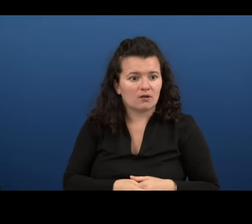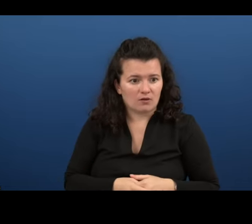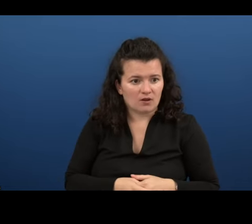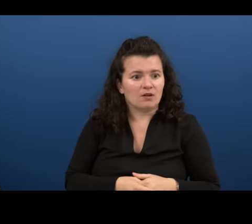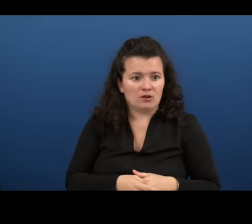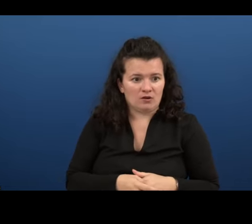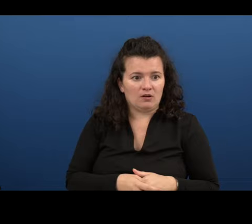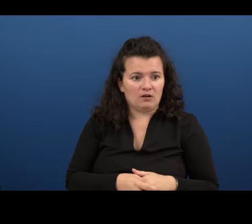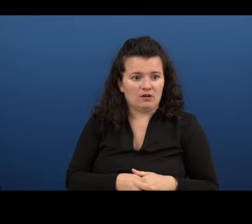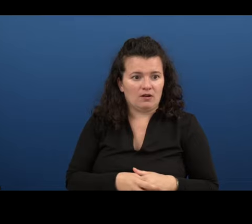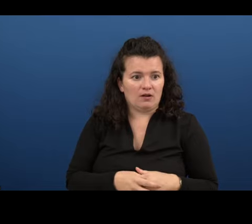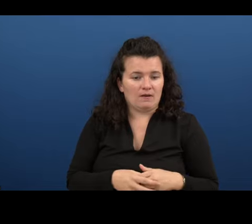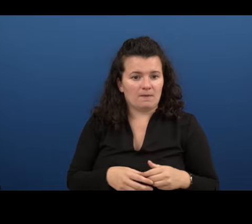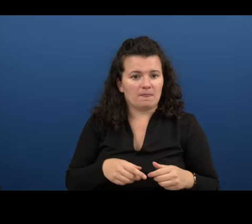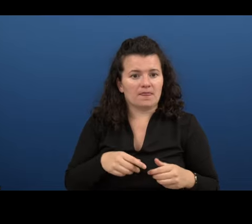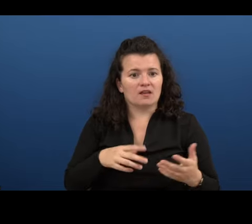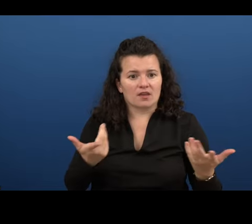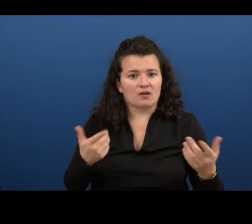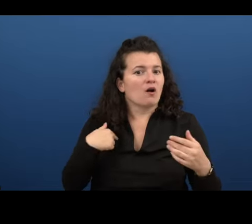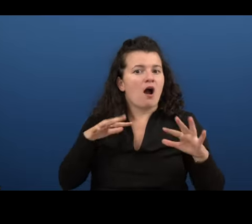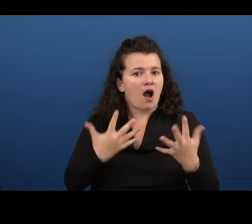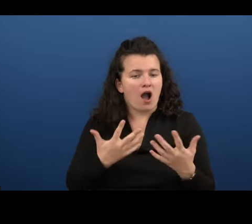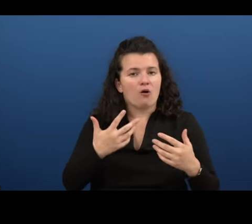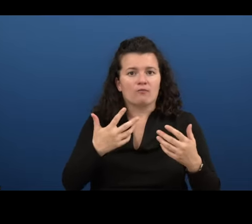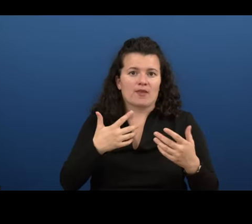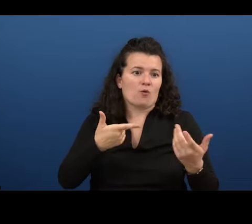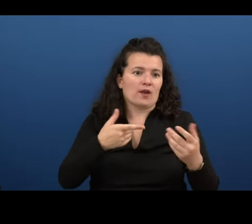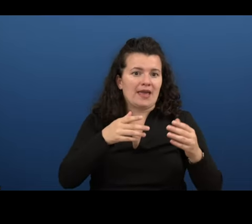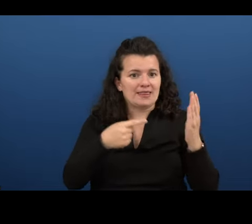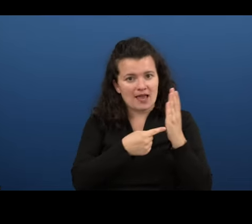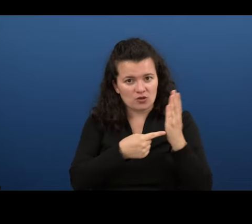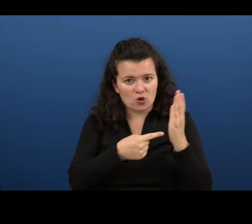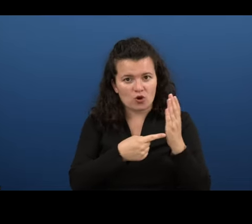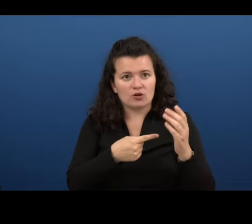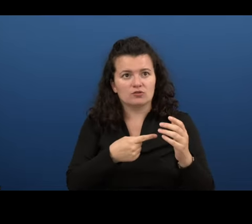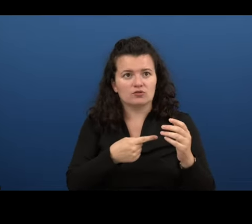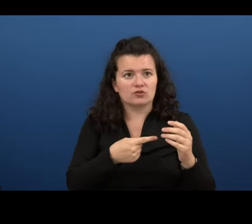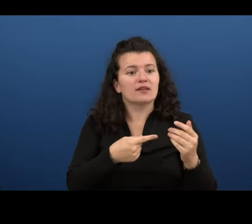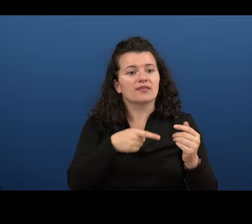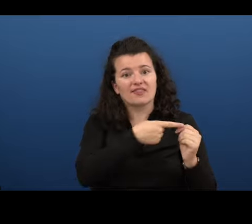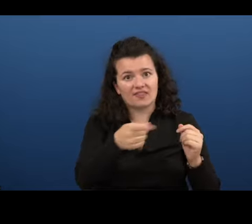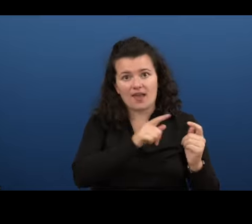also skills and learning so the first prize was a technology company called Vince I'm